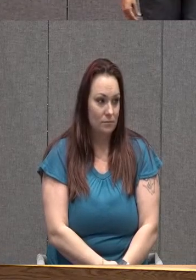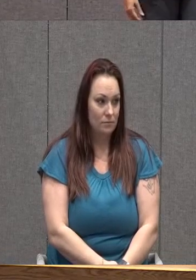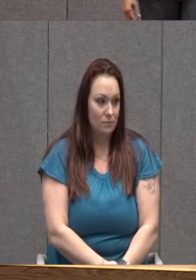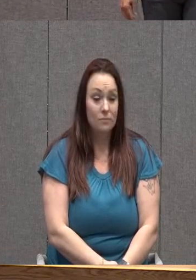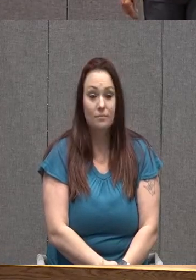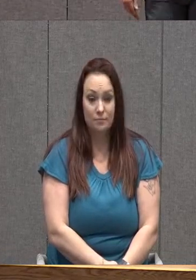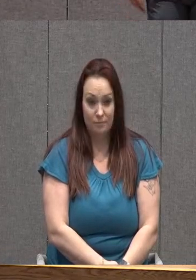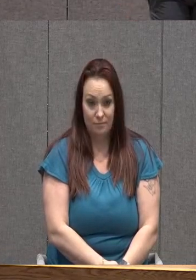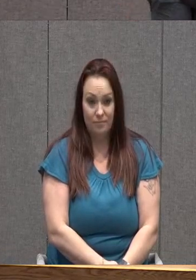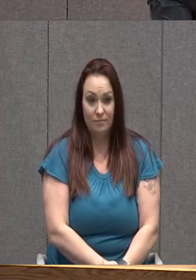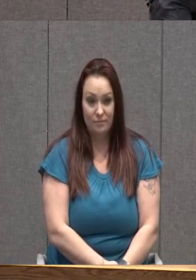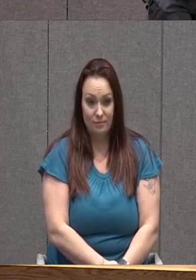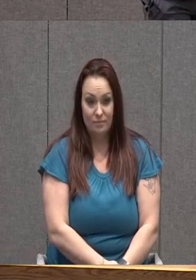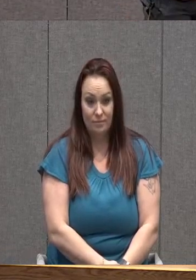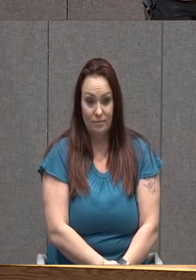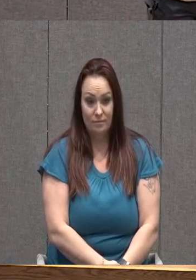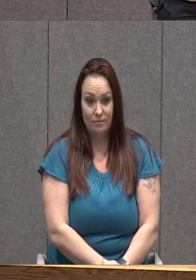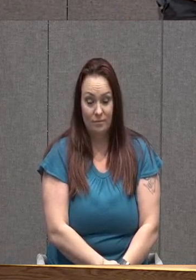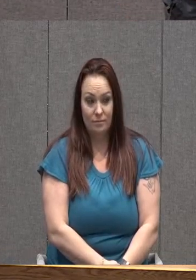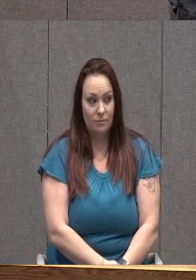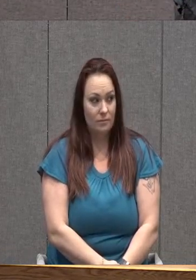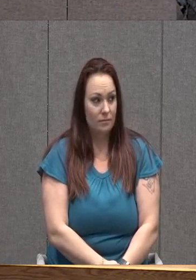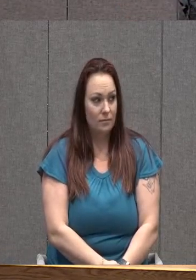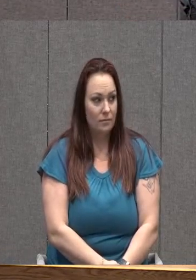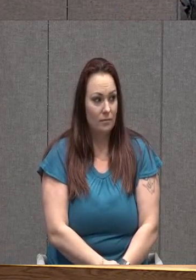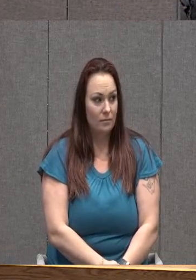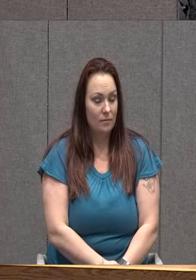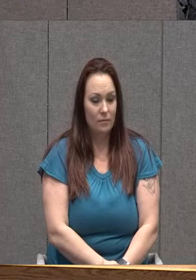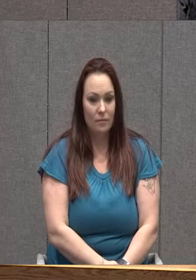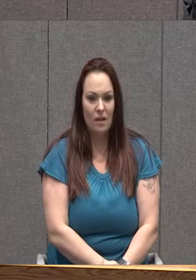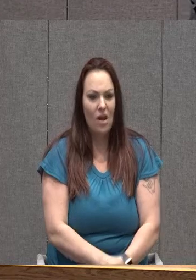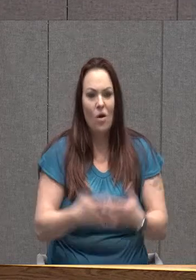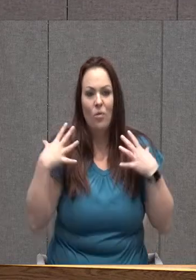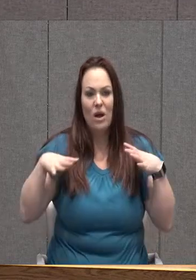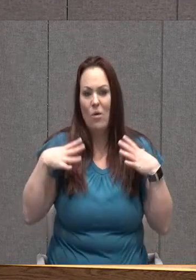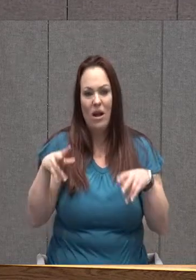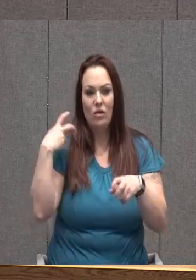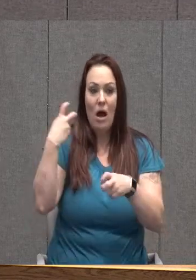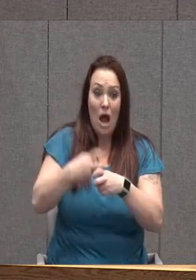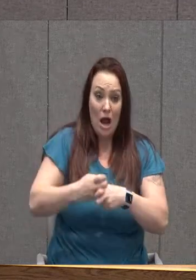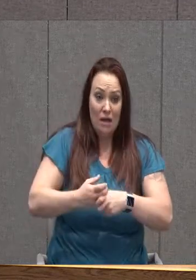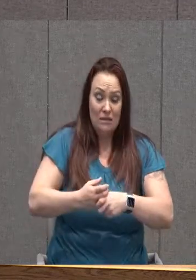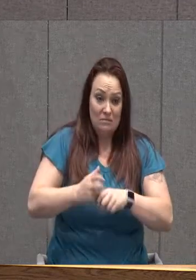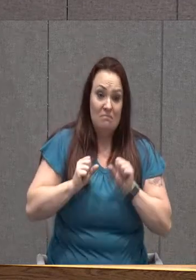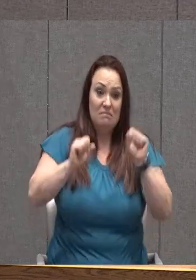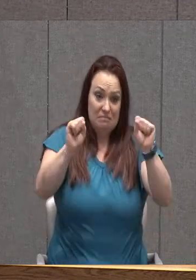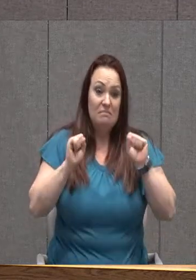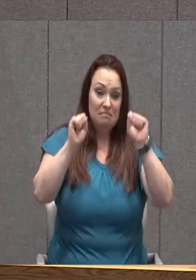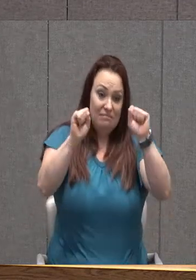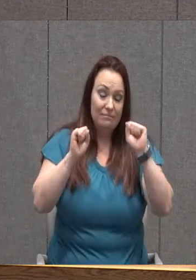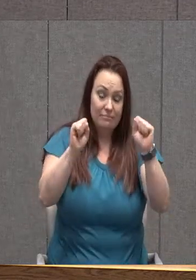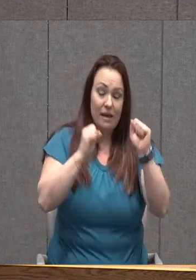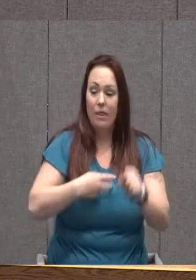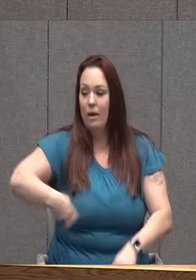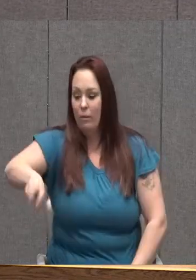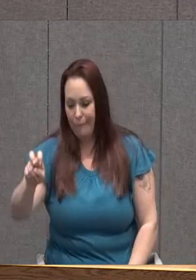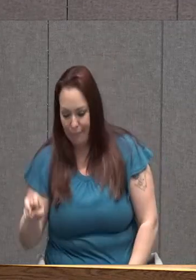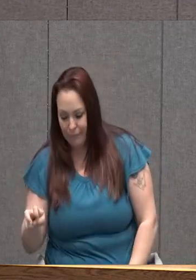So, we don't ever wanna just be working so hard, and then just go to just sitting down,